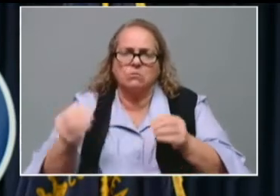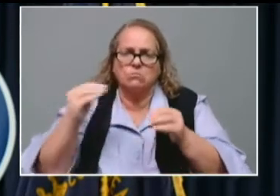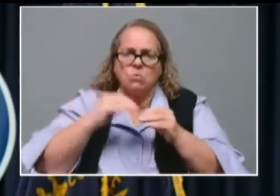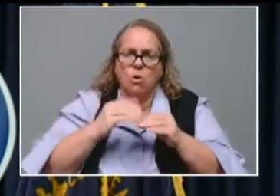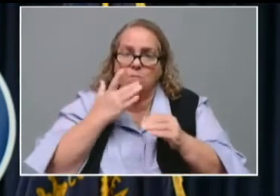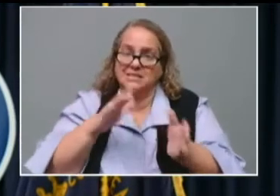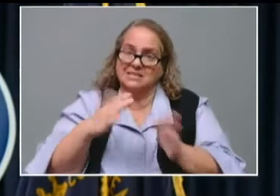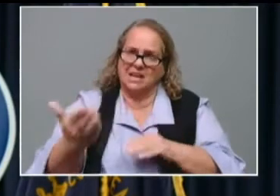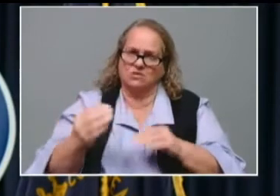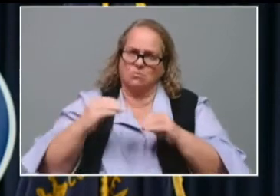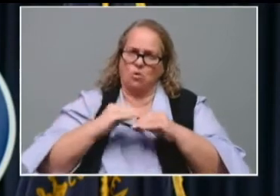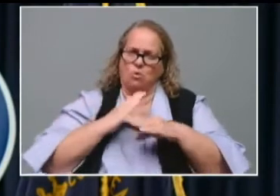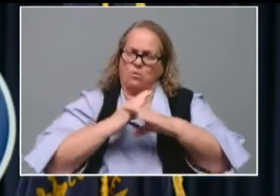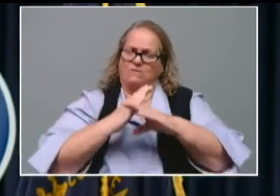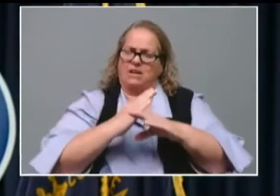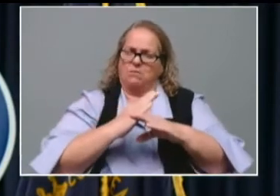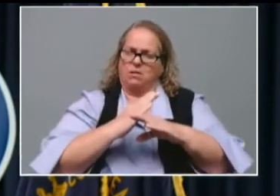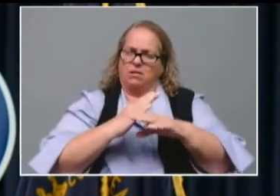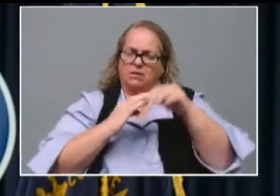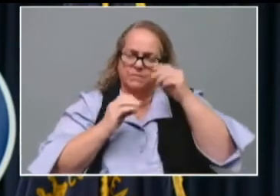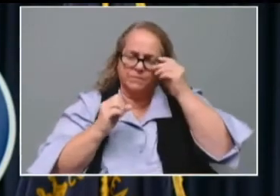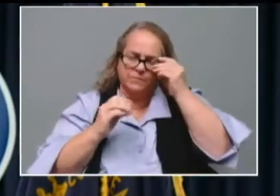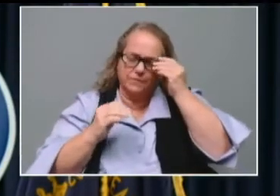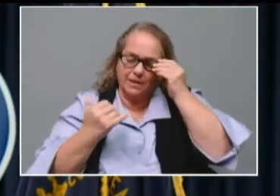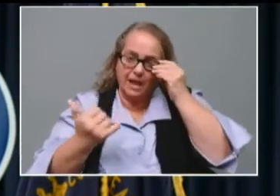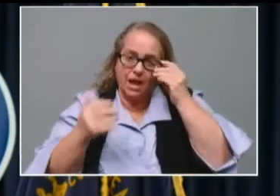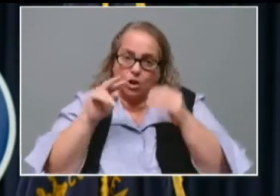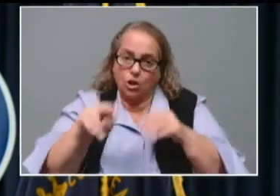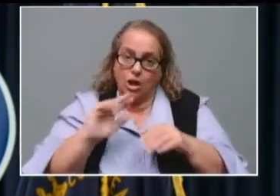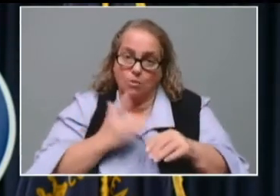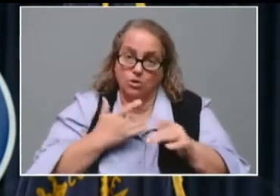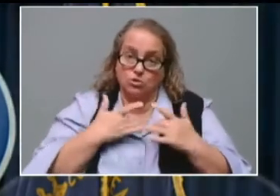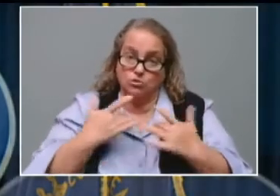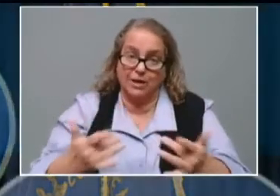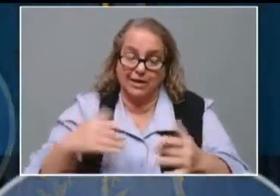right well look at our trend in inpatient census for Kentucky hospitals